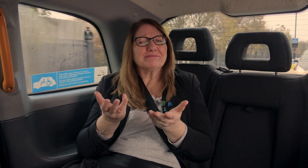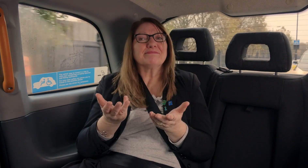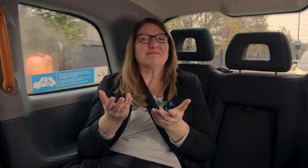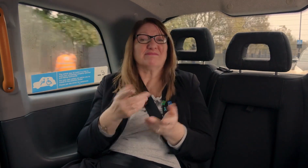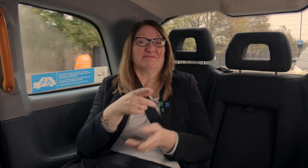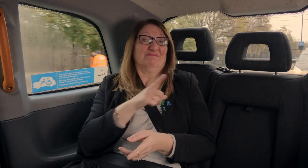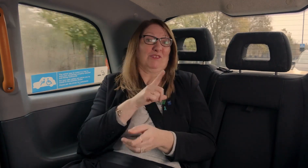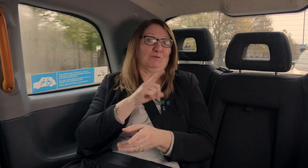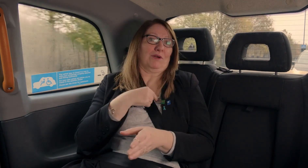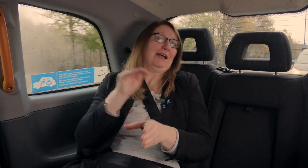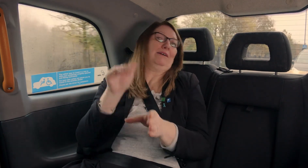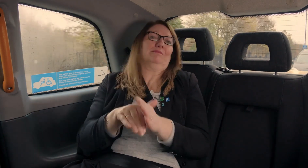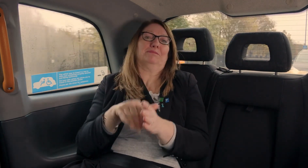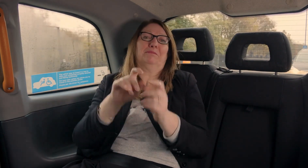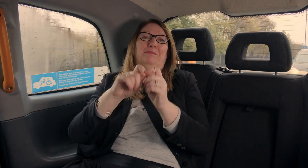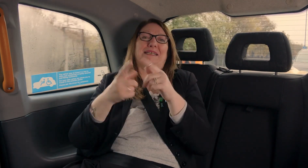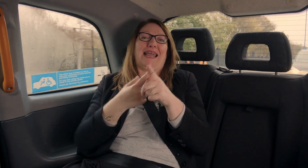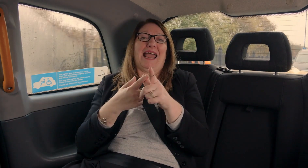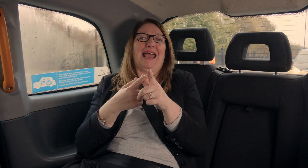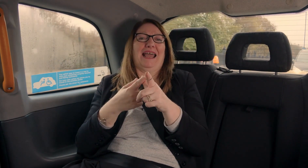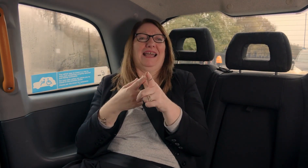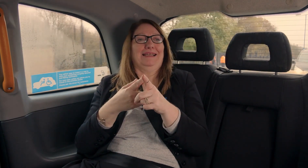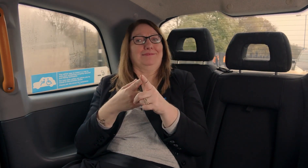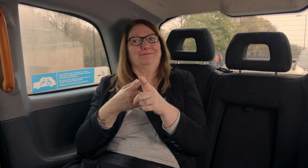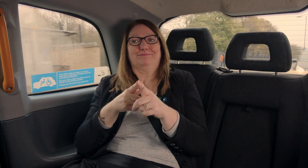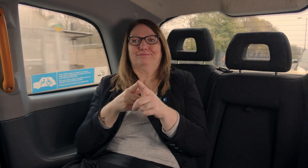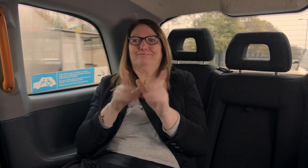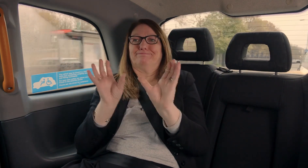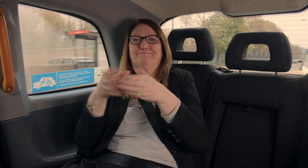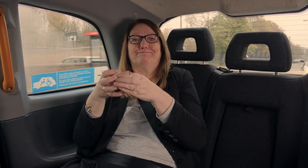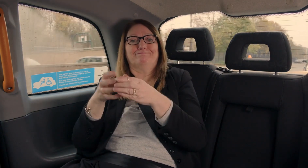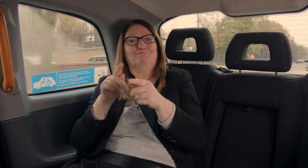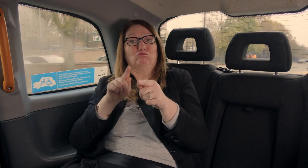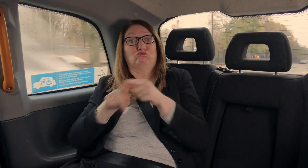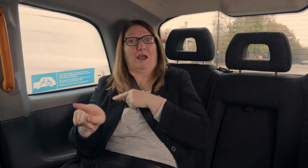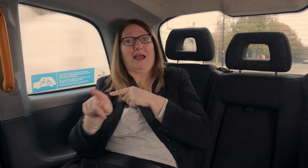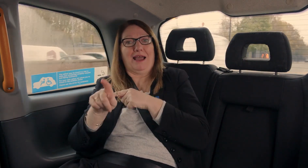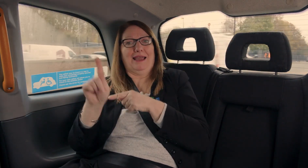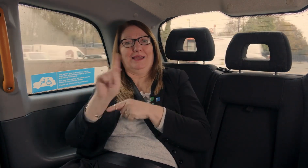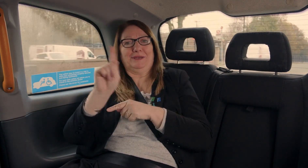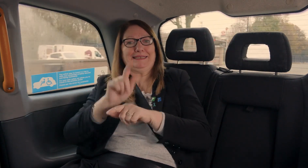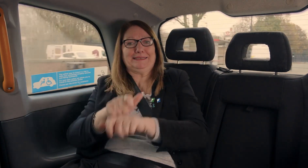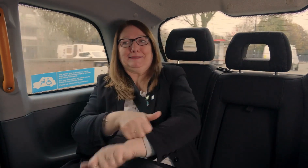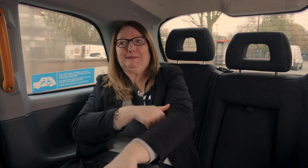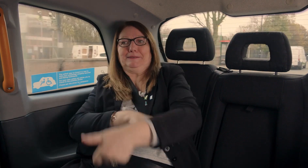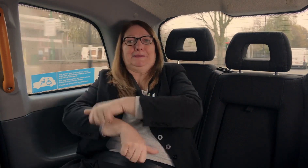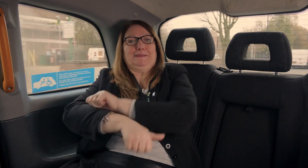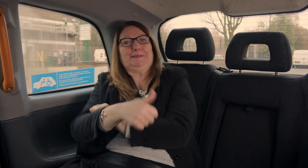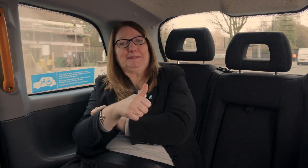That's why I got involved with a group at the BDA to see if we could be more proactive and to try and exert some influence